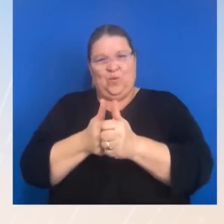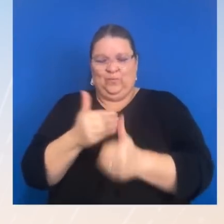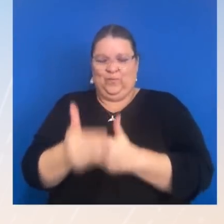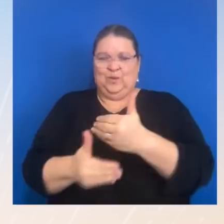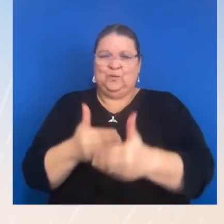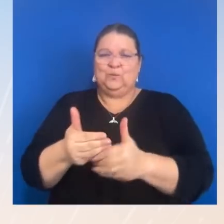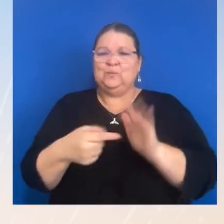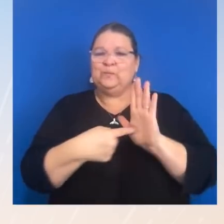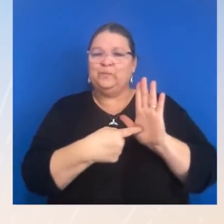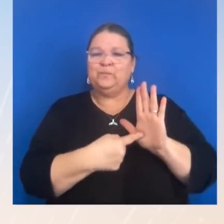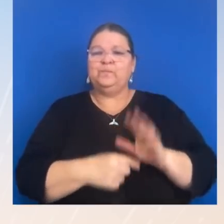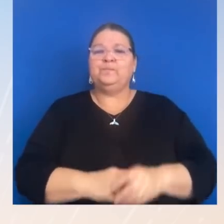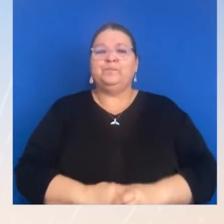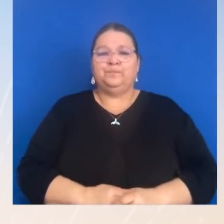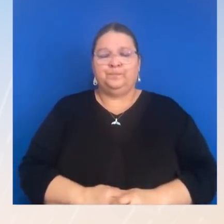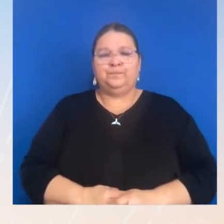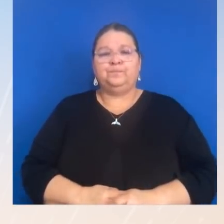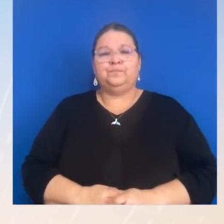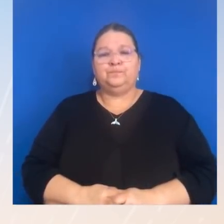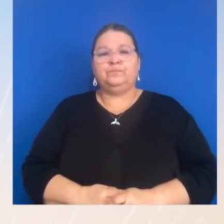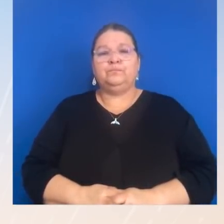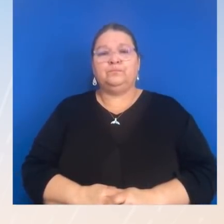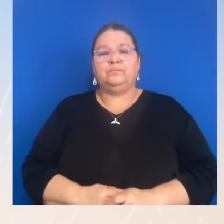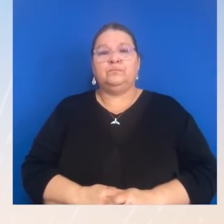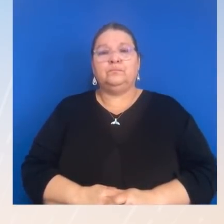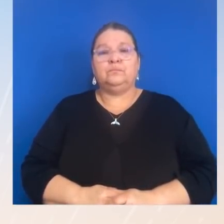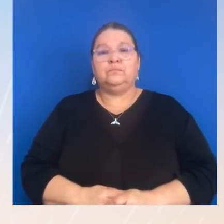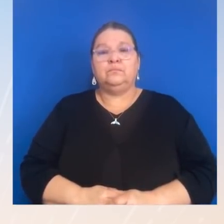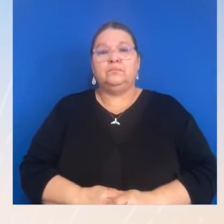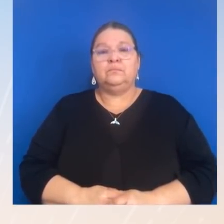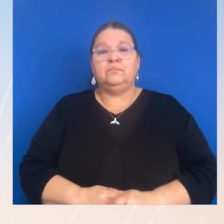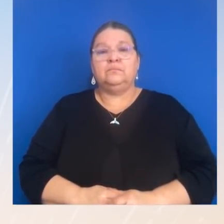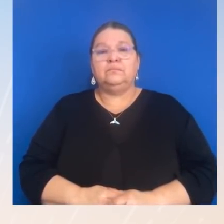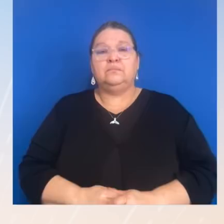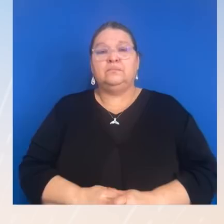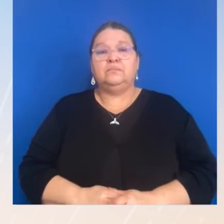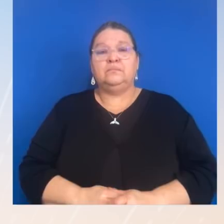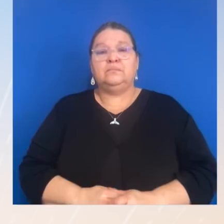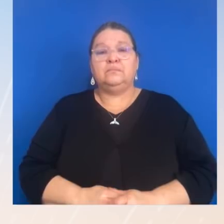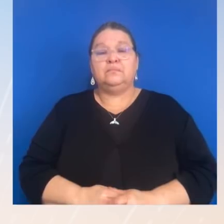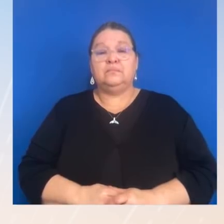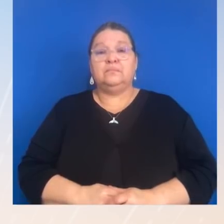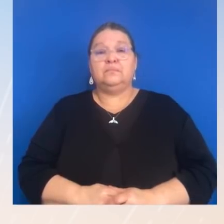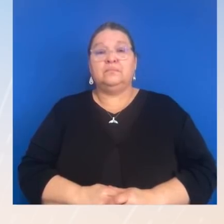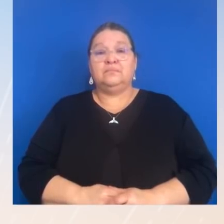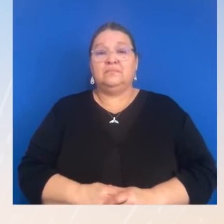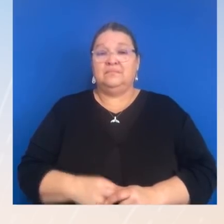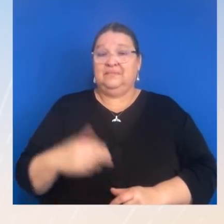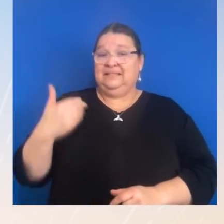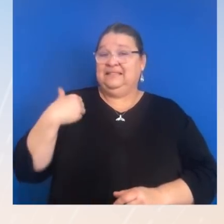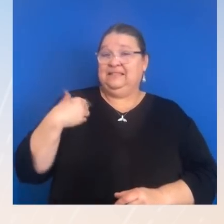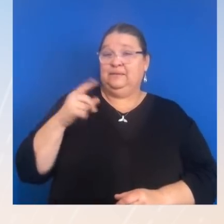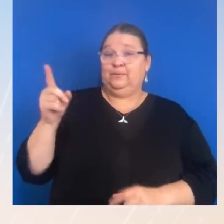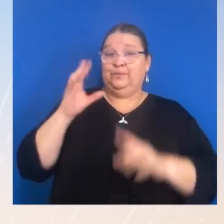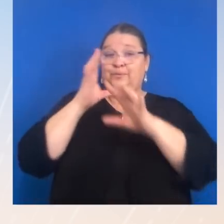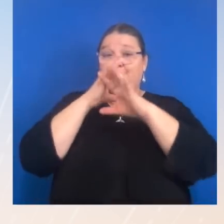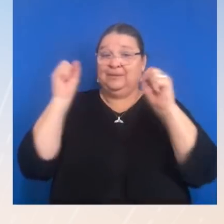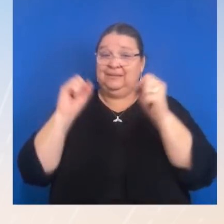Early in his term, the White House said the President would conduct diplomacy with the Saudis through the King rather than through MBS. Why has that policy changed?